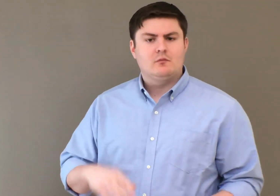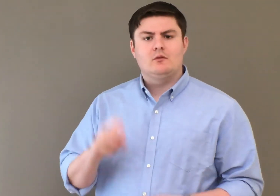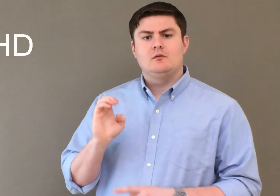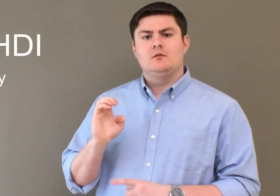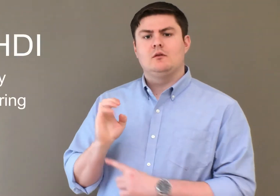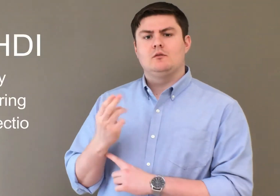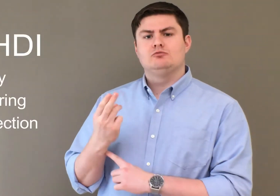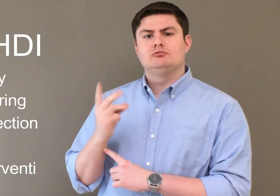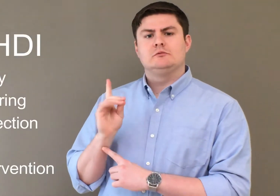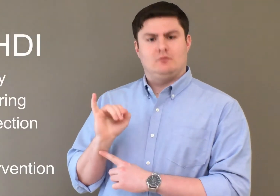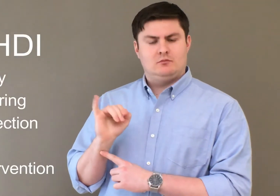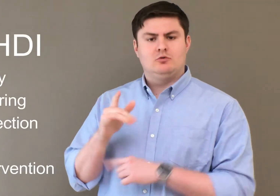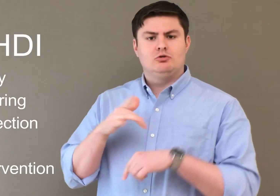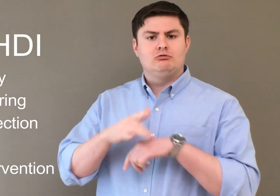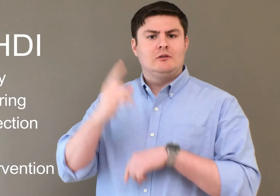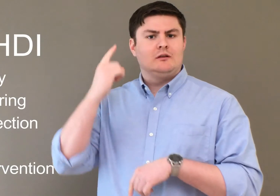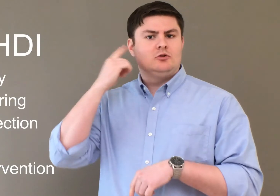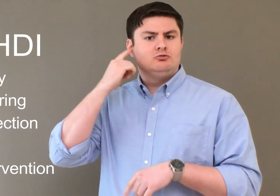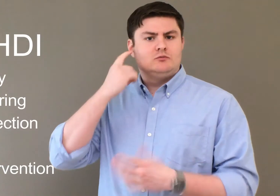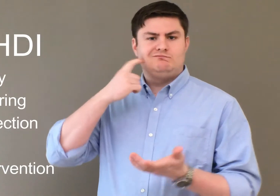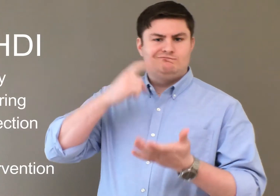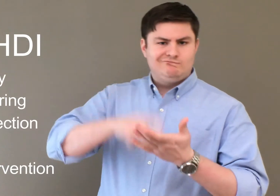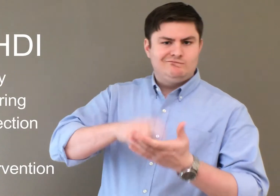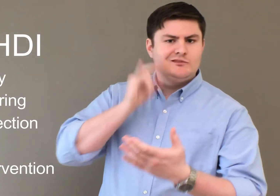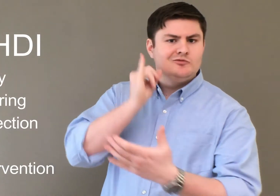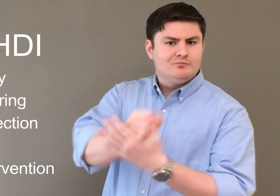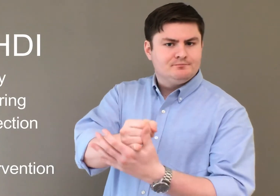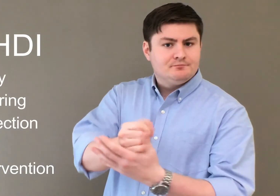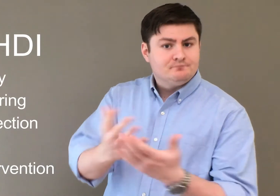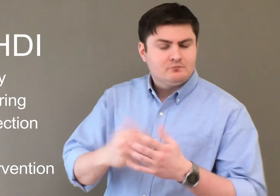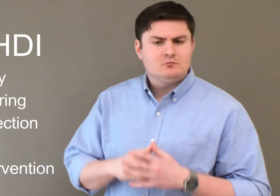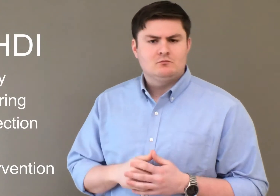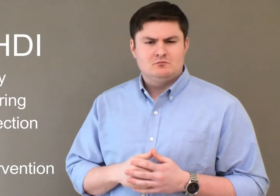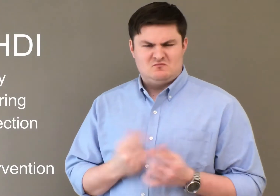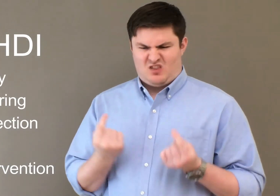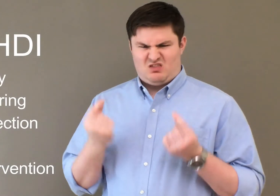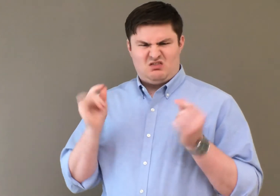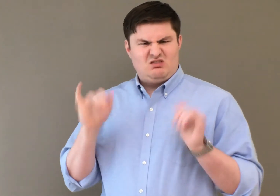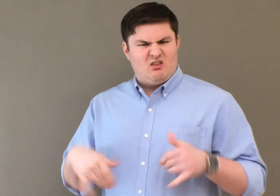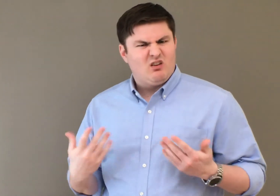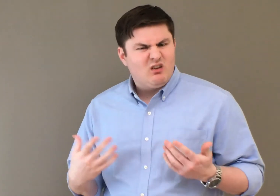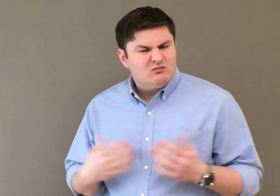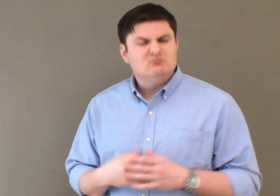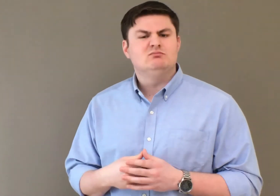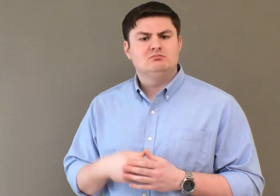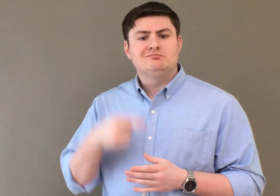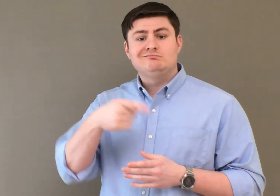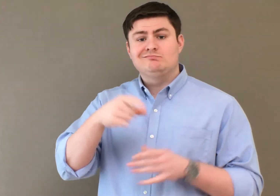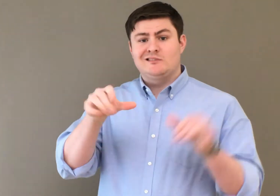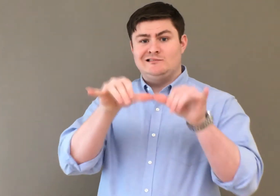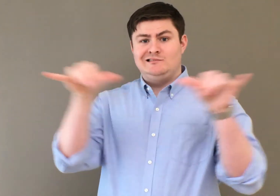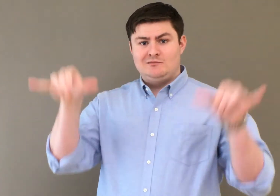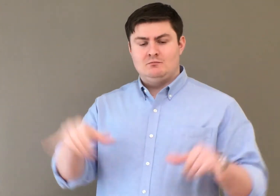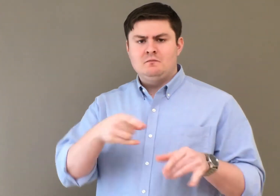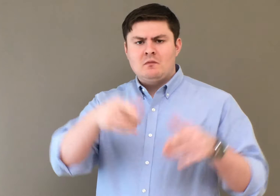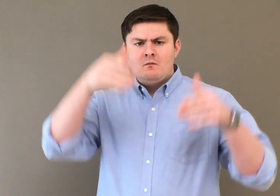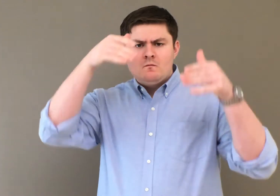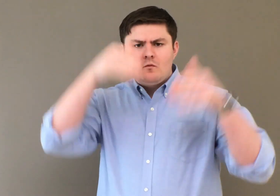Hearing Detection and Intervention or EHDI, and its impact on Deaf Children. The idea